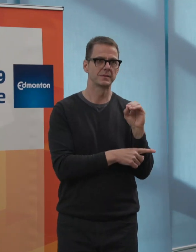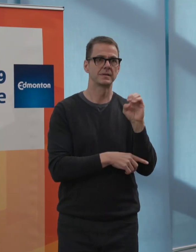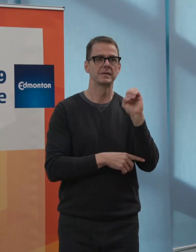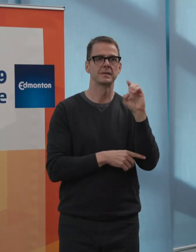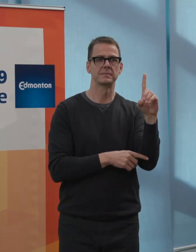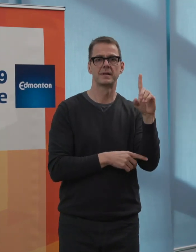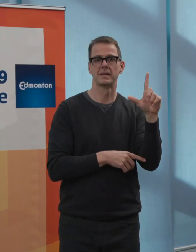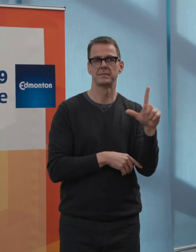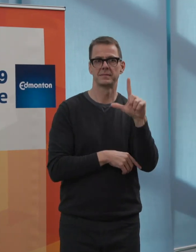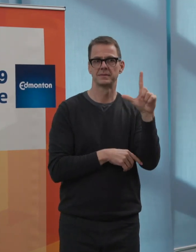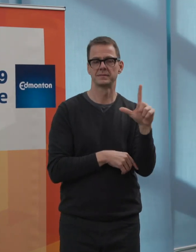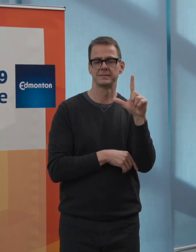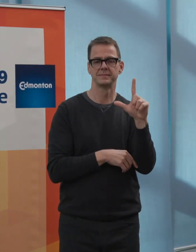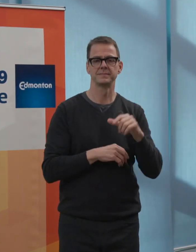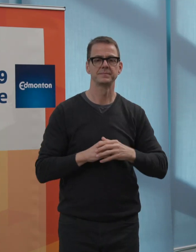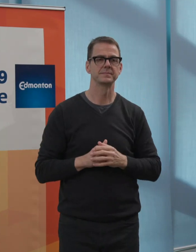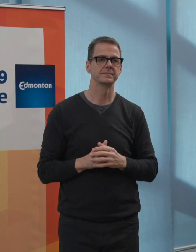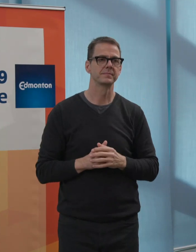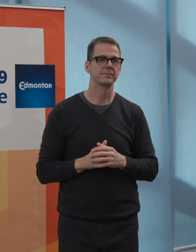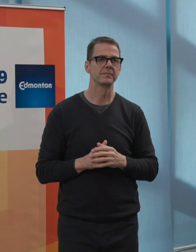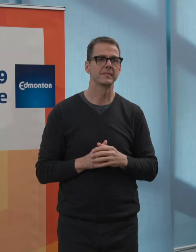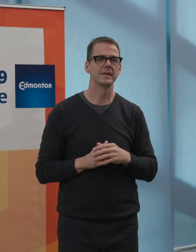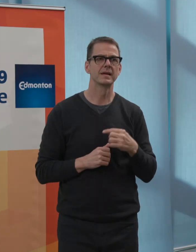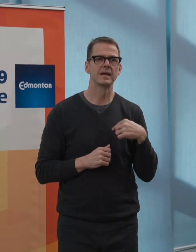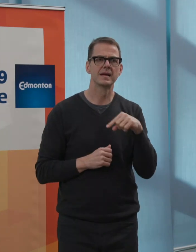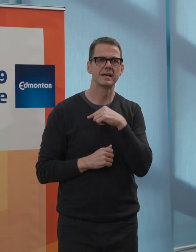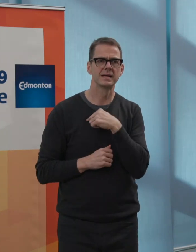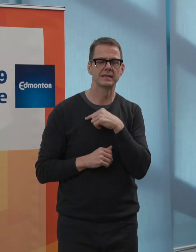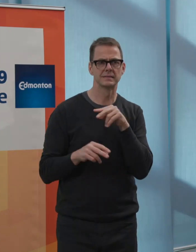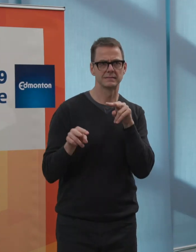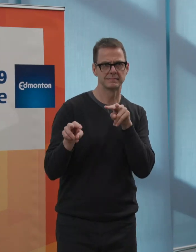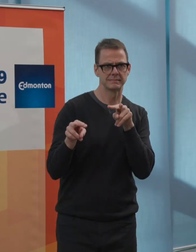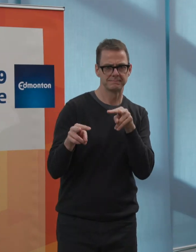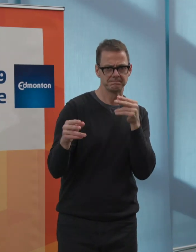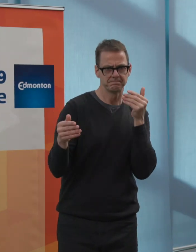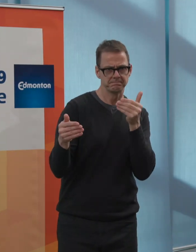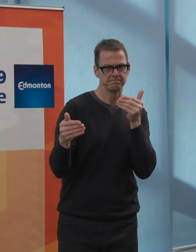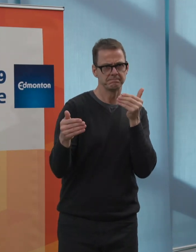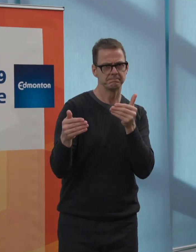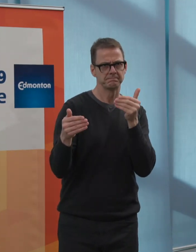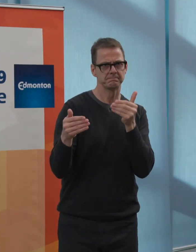overnight over the past several weeks and we've been working diligently to